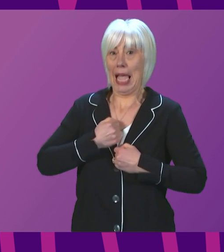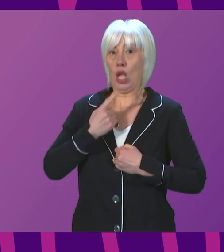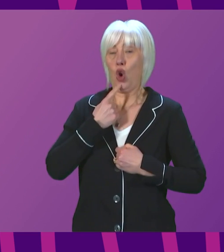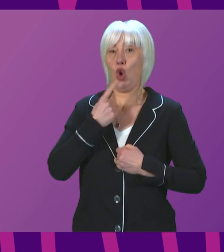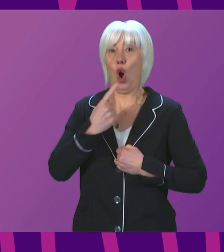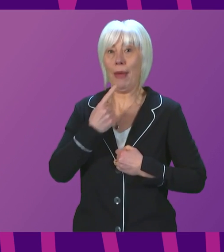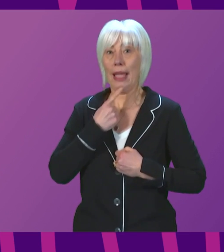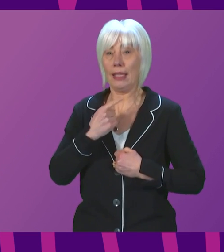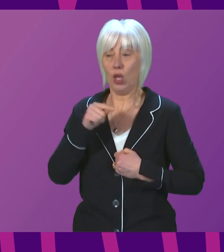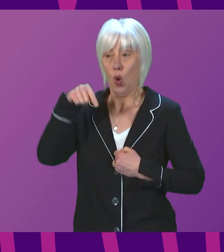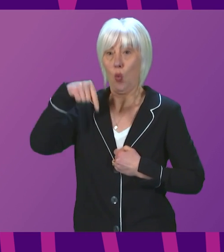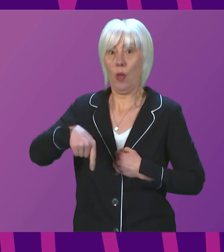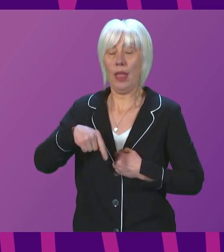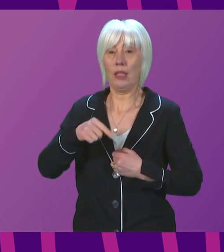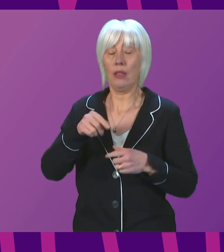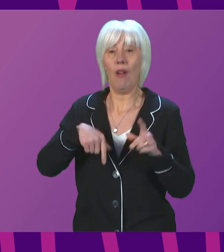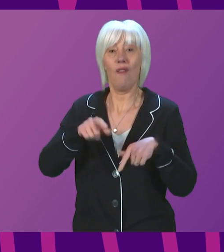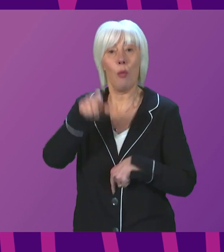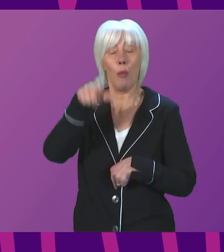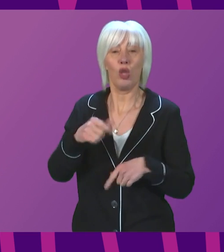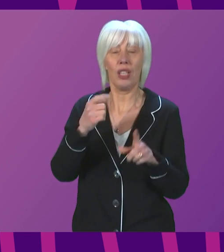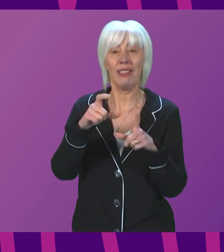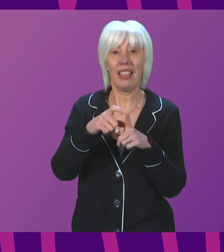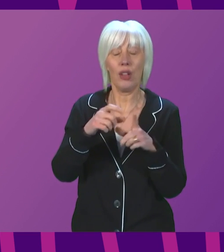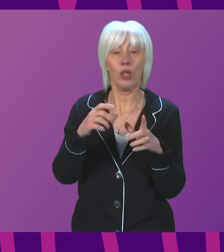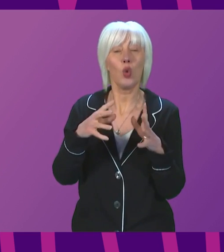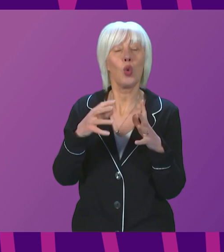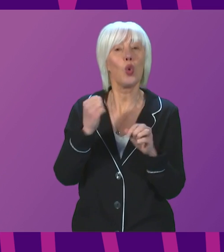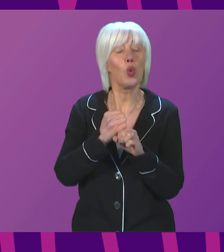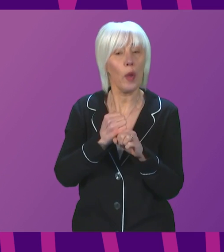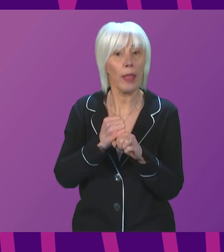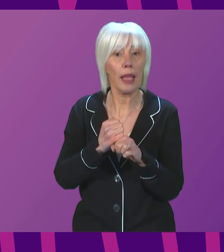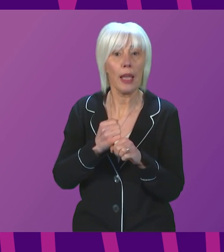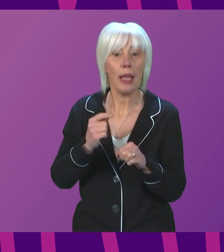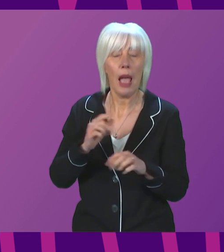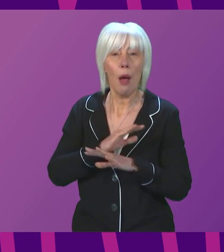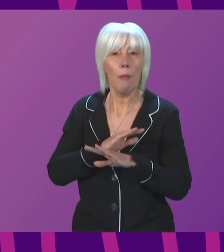when the player in question signed for Clyde, the same outrage was not expressed.